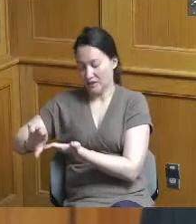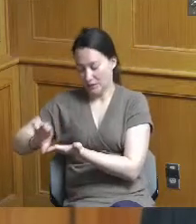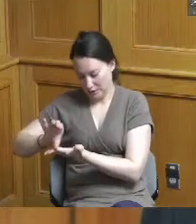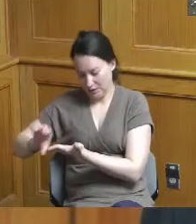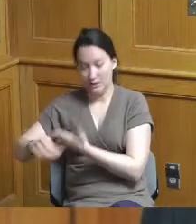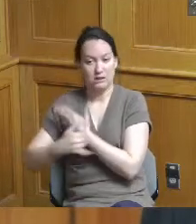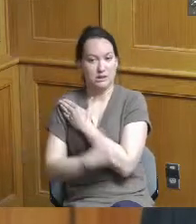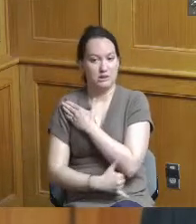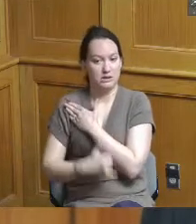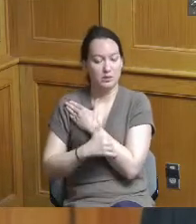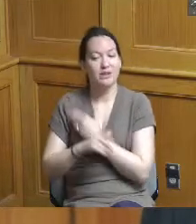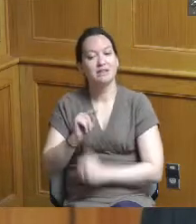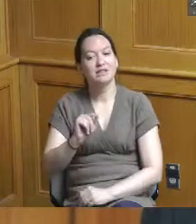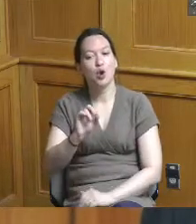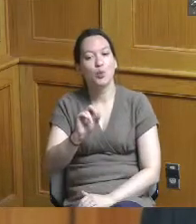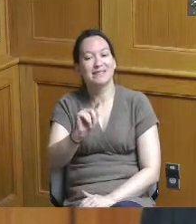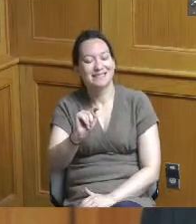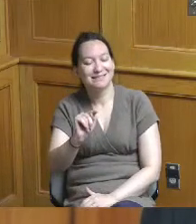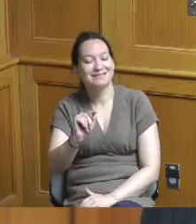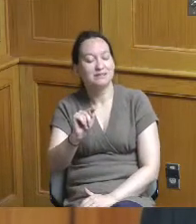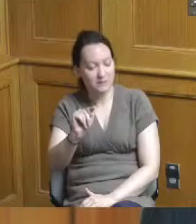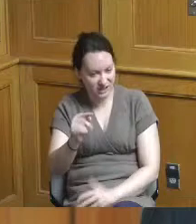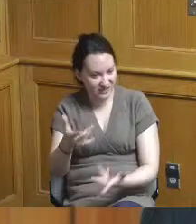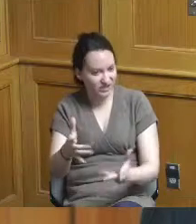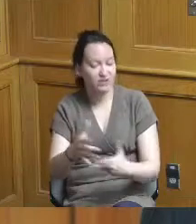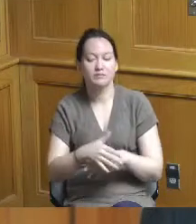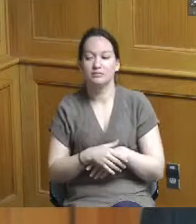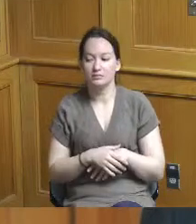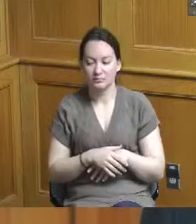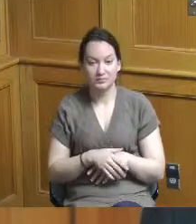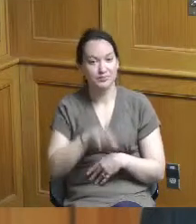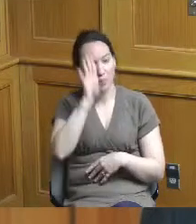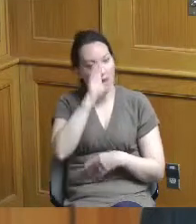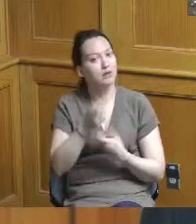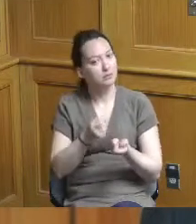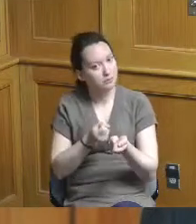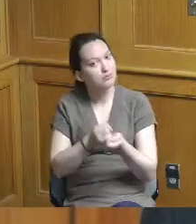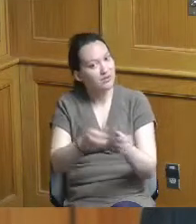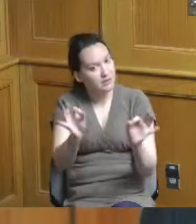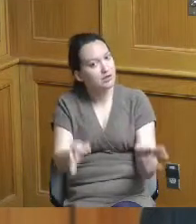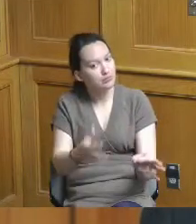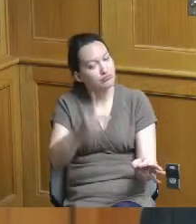the county through the tot and yeah I stand by that decision I think it was a good decision it